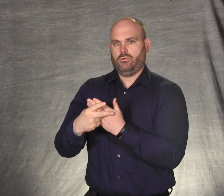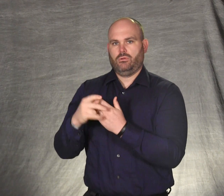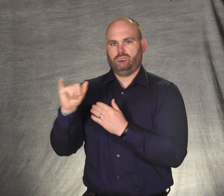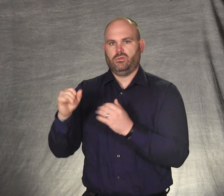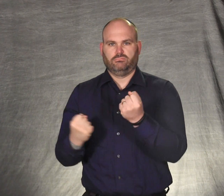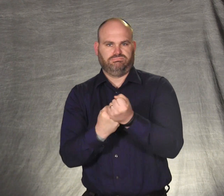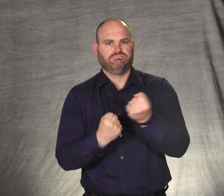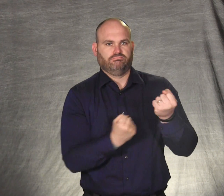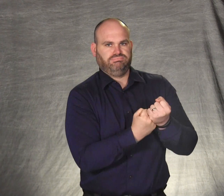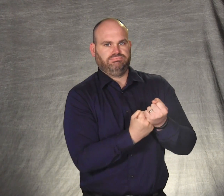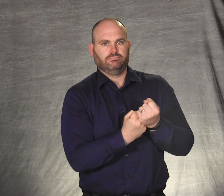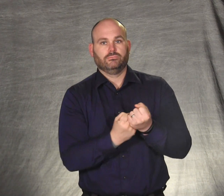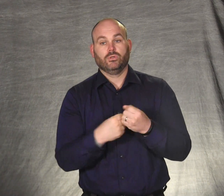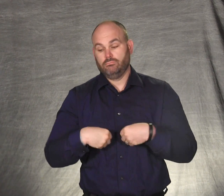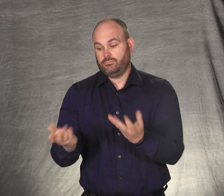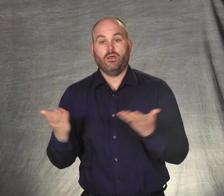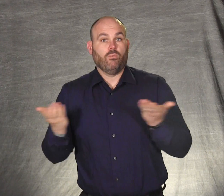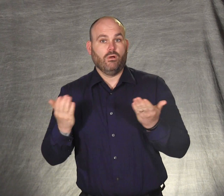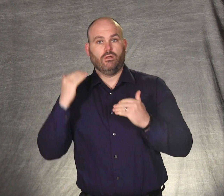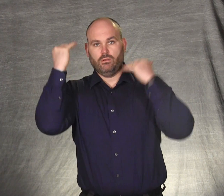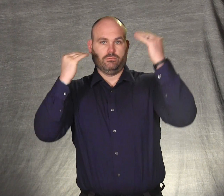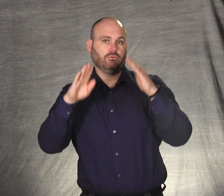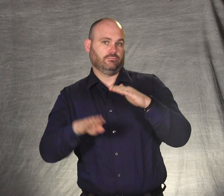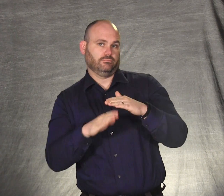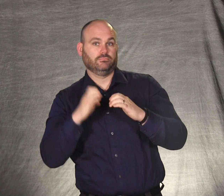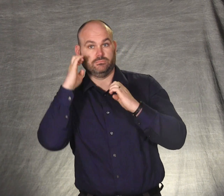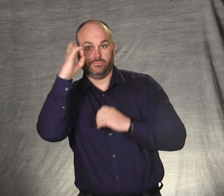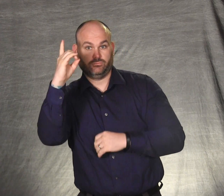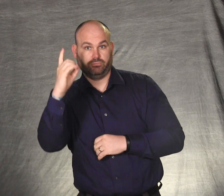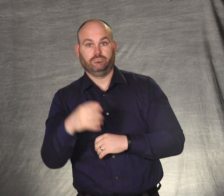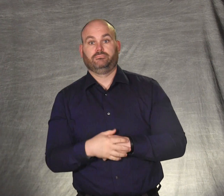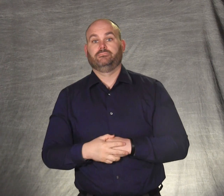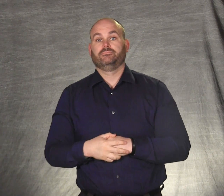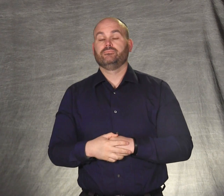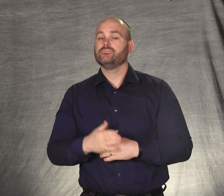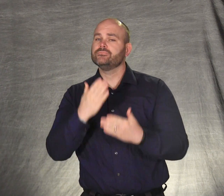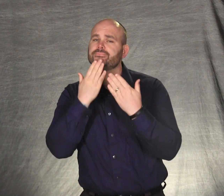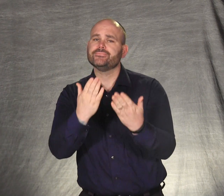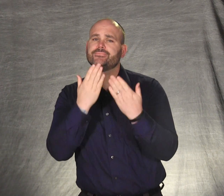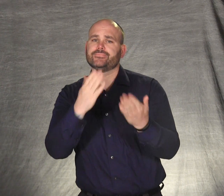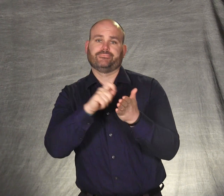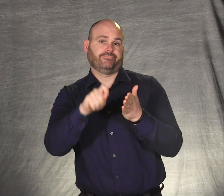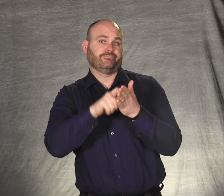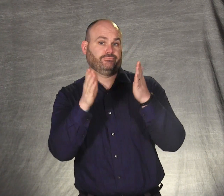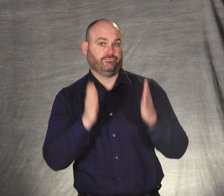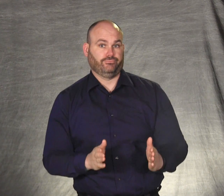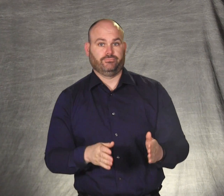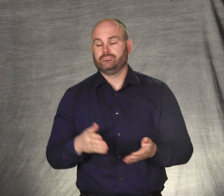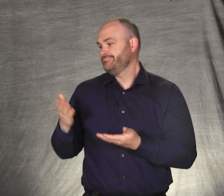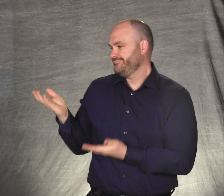that provide Adult Basic Education programs. Thanks to the bill author: